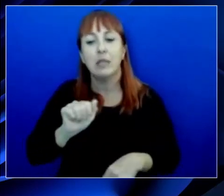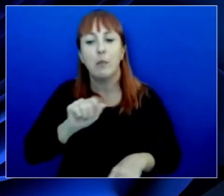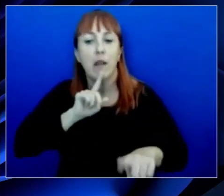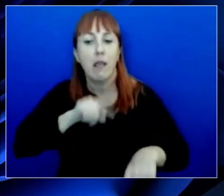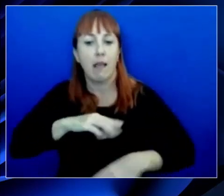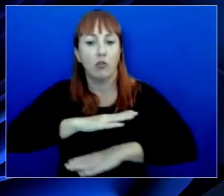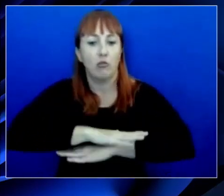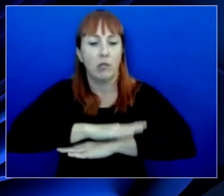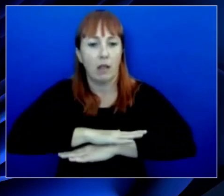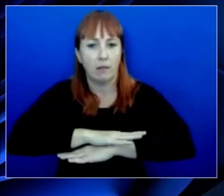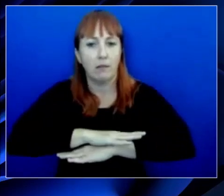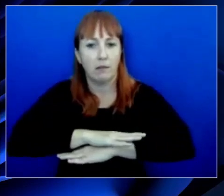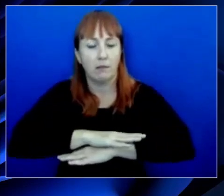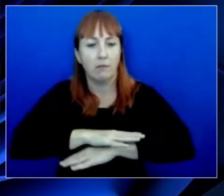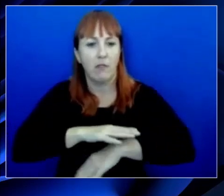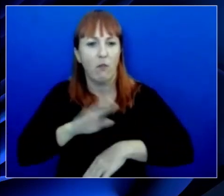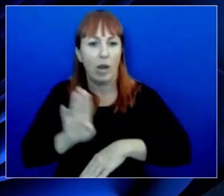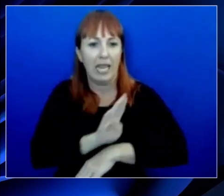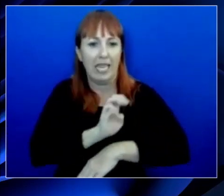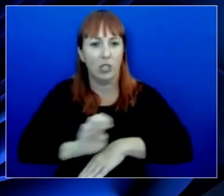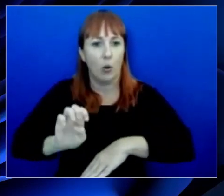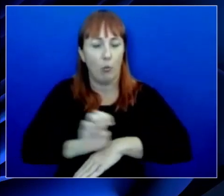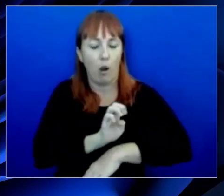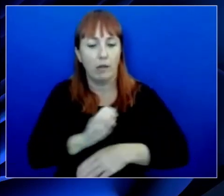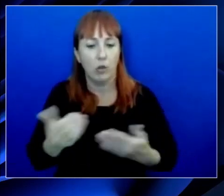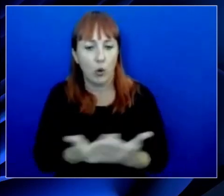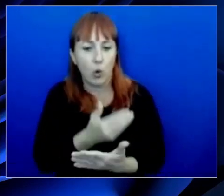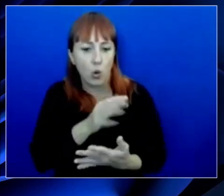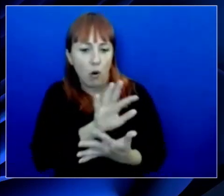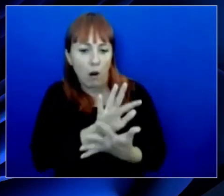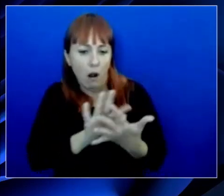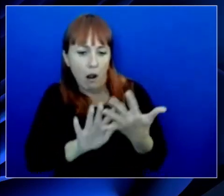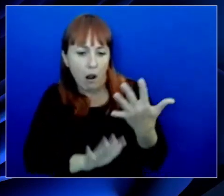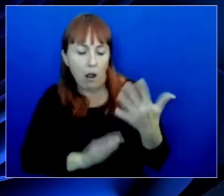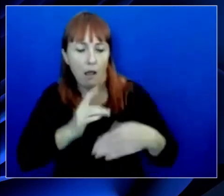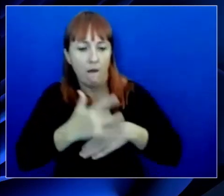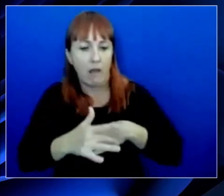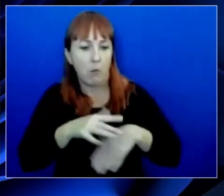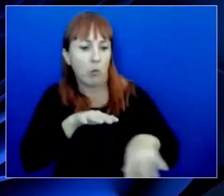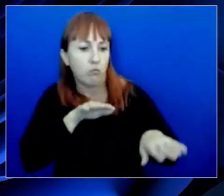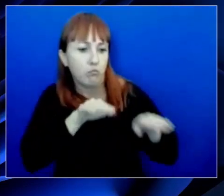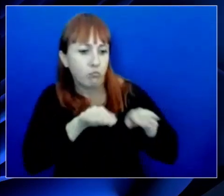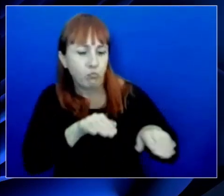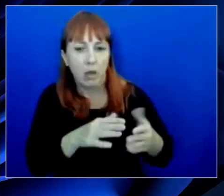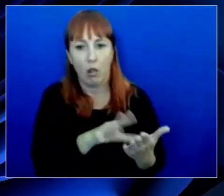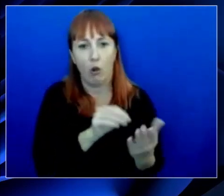desk to learn about new features that are also available not only in